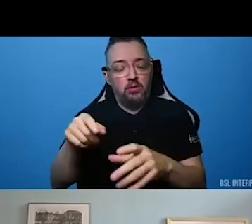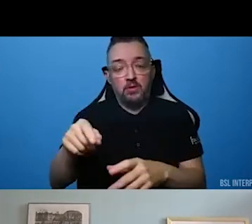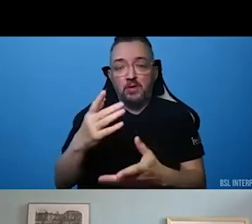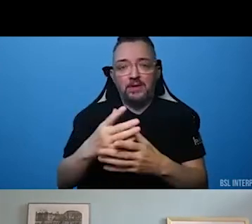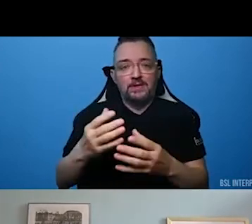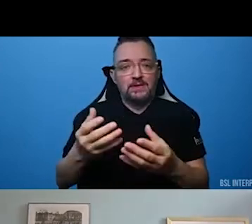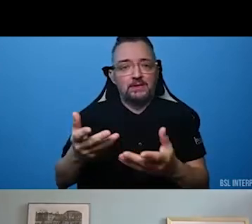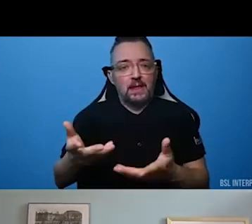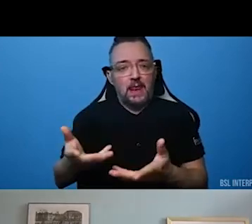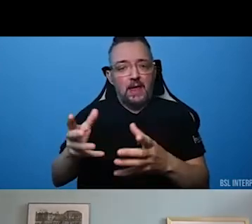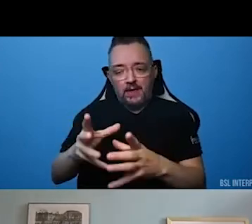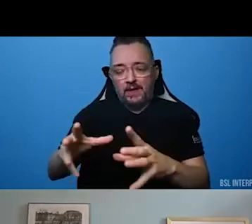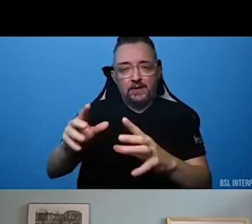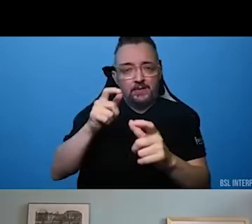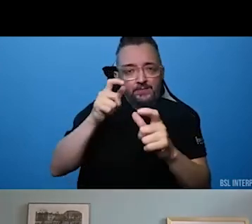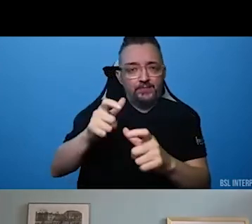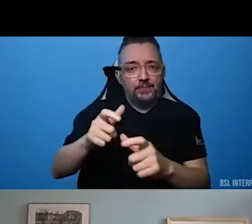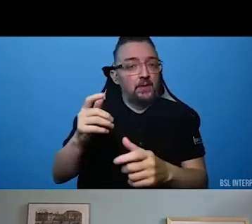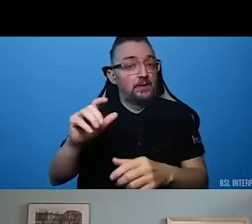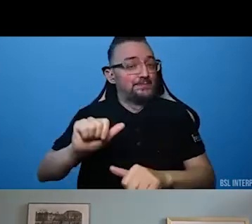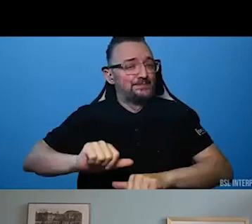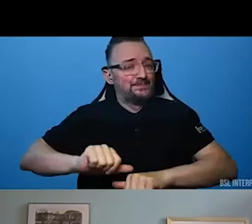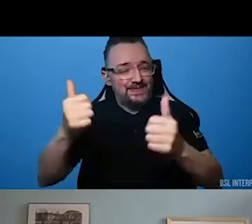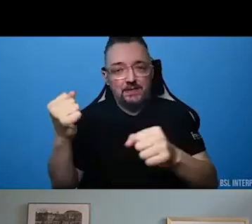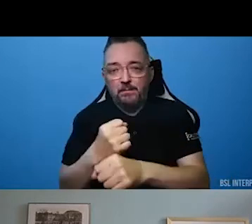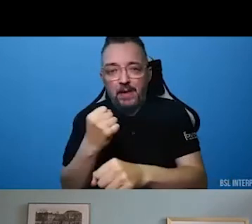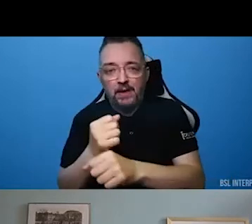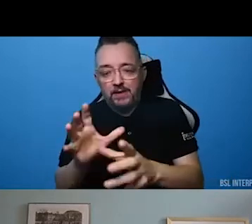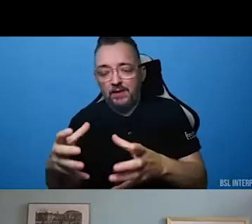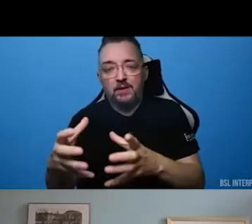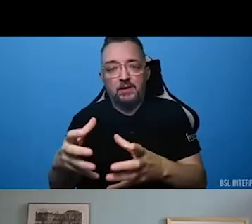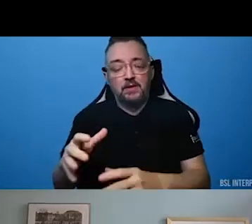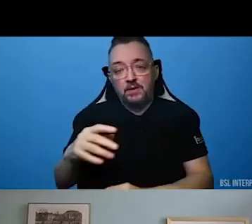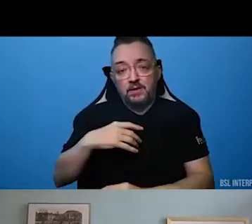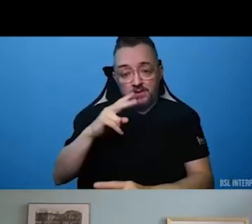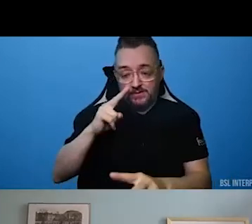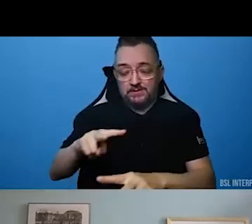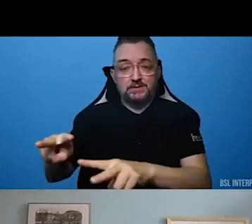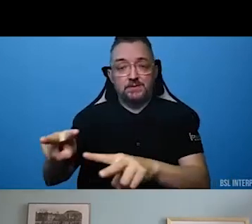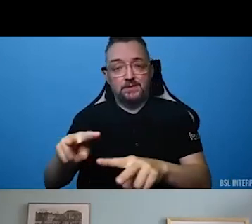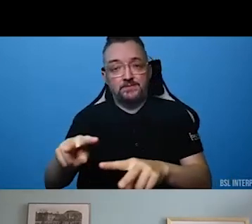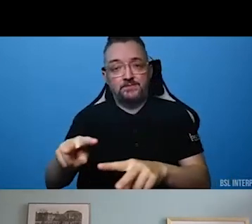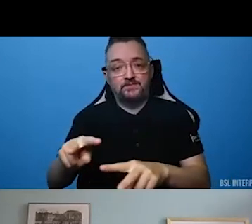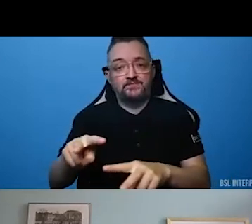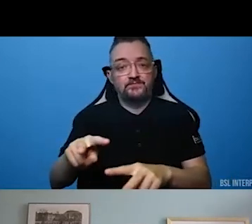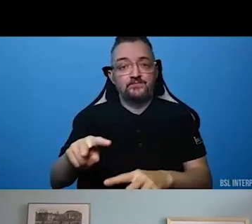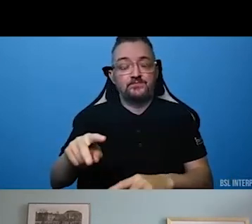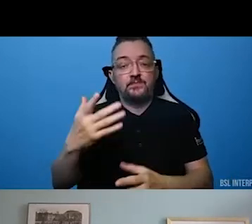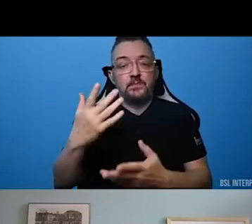and a very well made. And we can see there's a decorative aspect to this